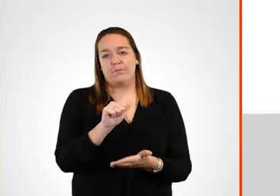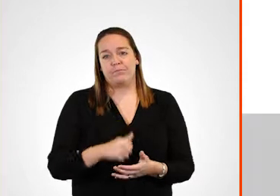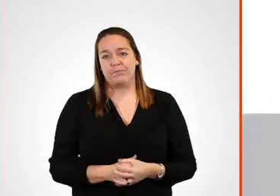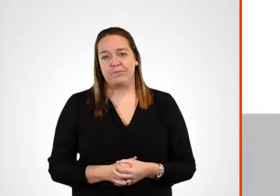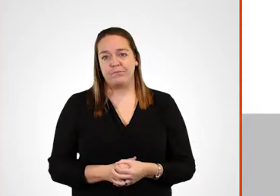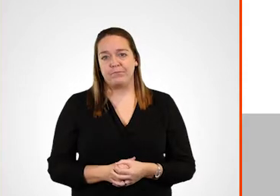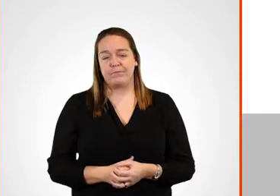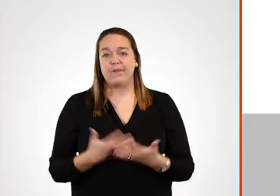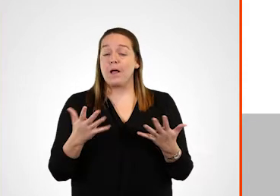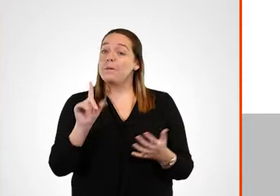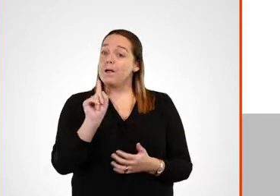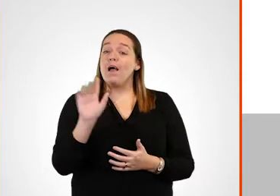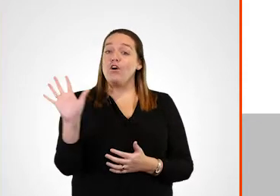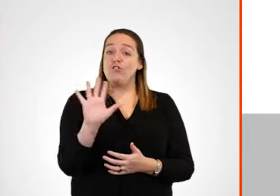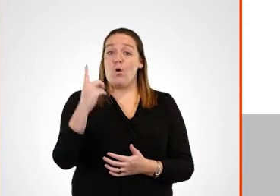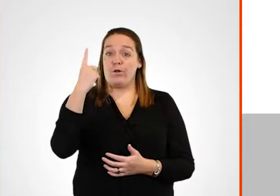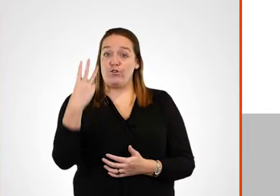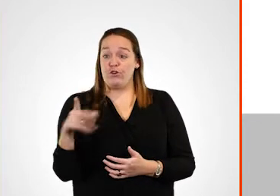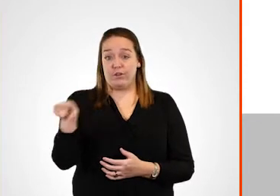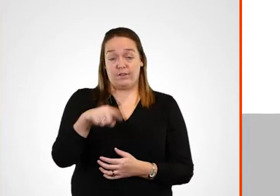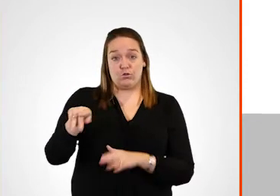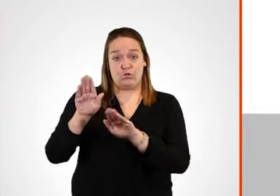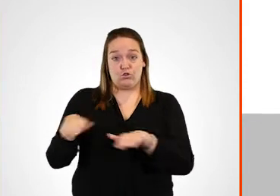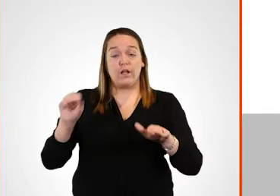But about a third of the children had scores that were more than